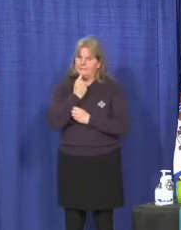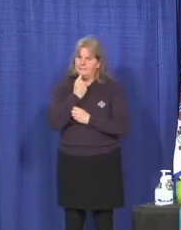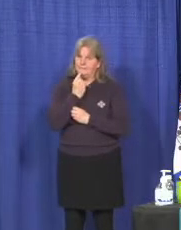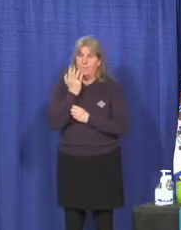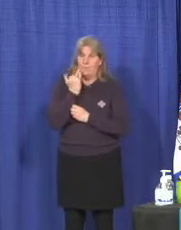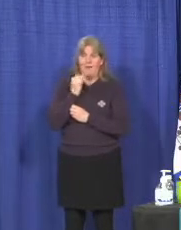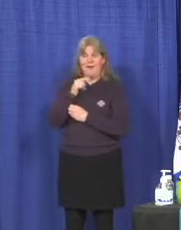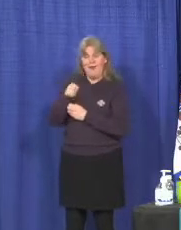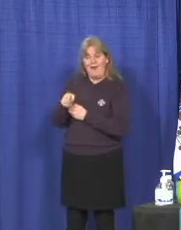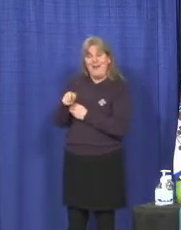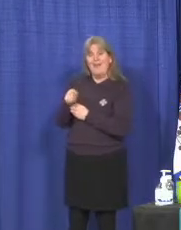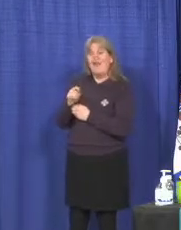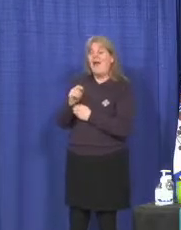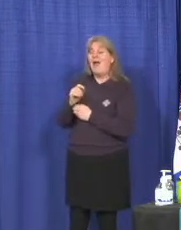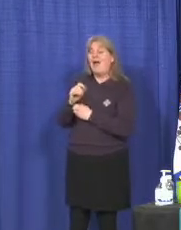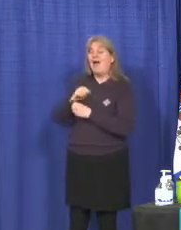increase ability in the